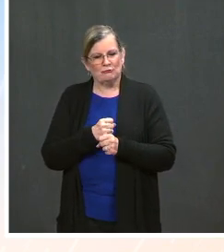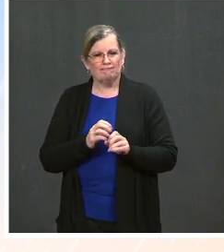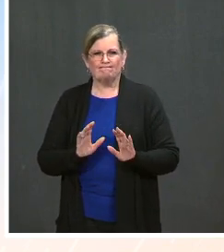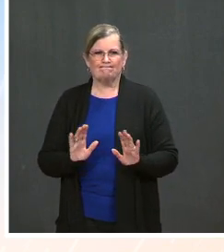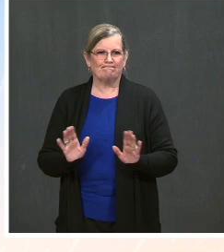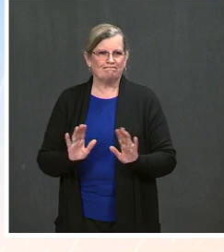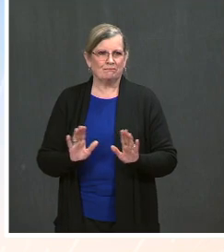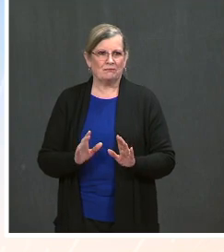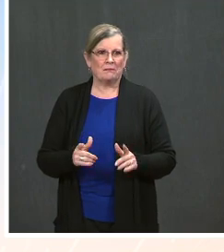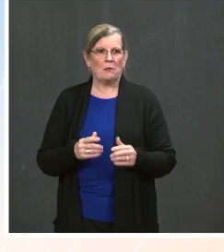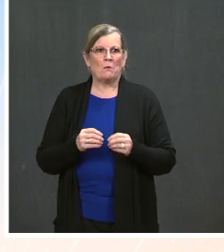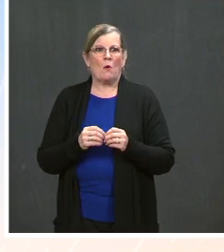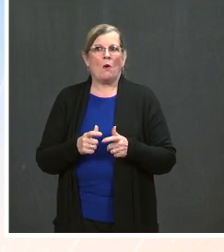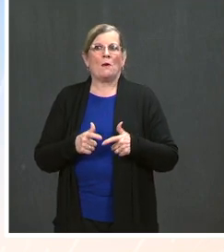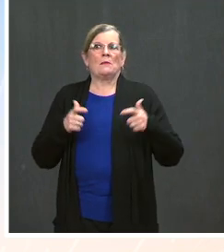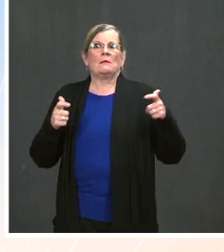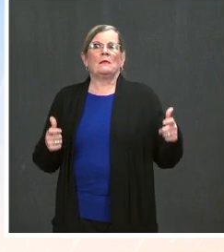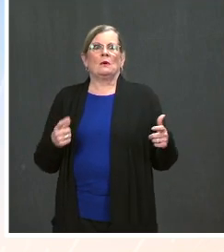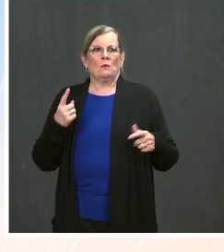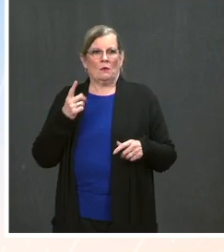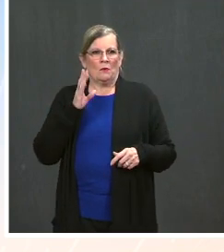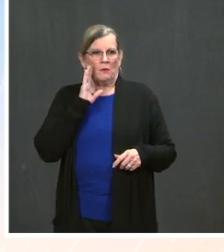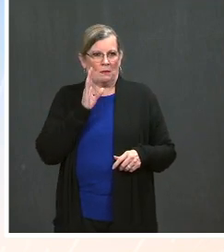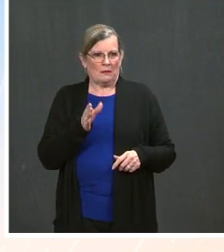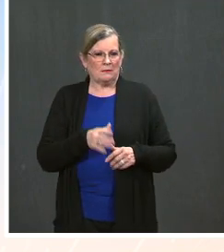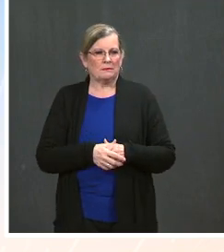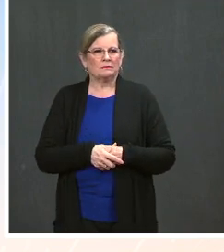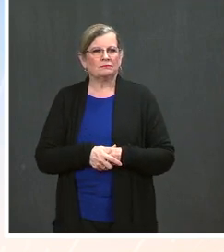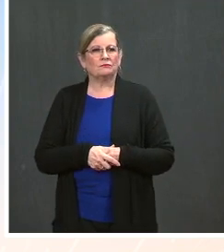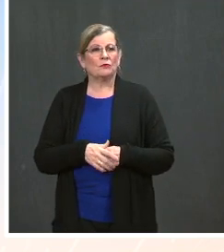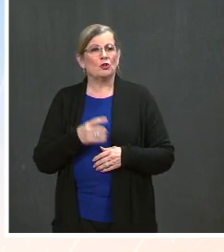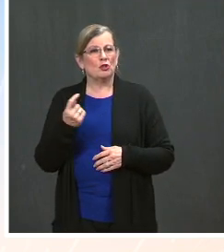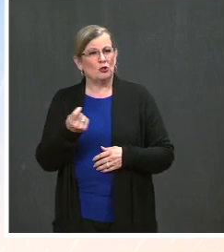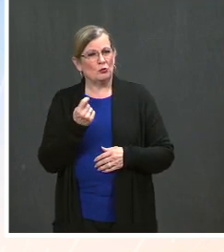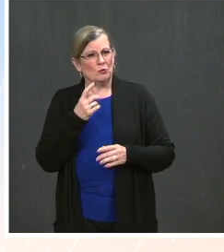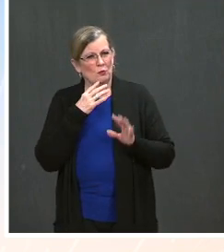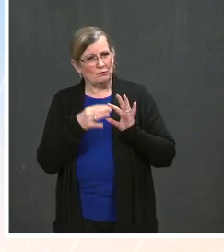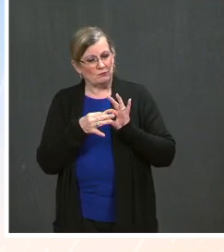on the state of vaccinations. And on Wednesday, he will parcipita- -- the President will participate in an event